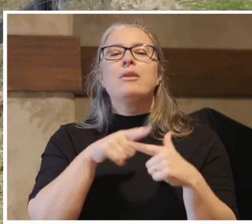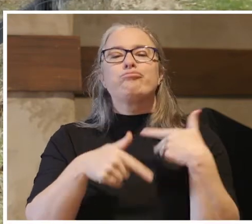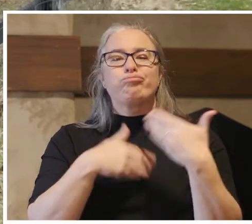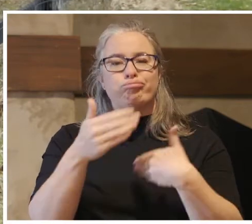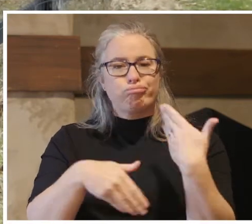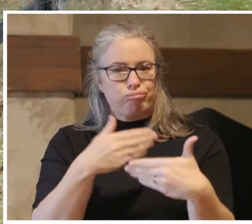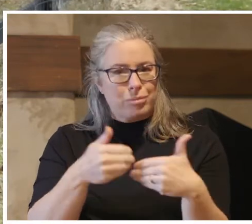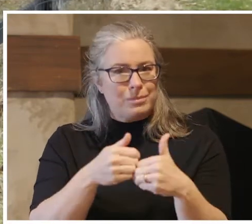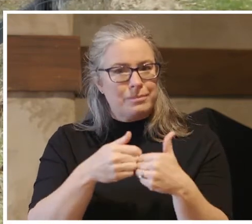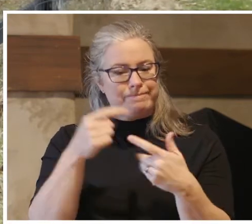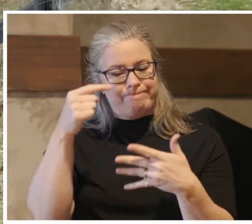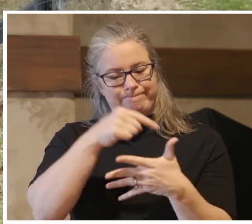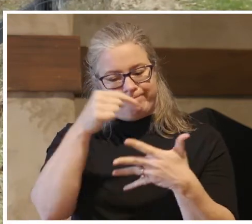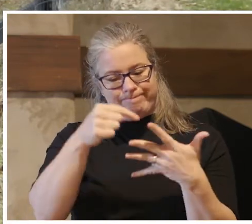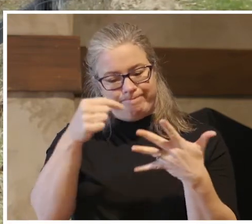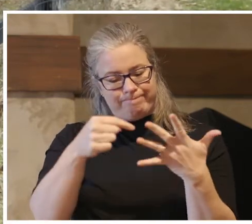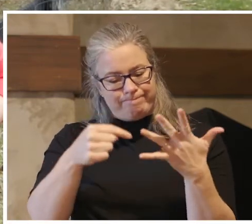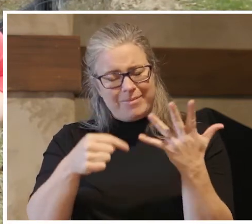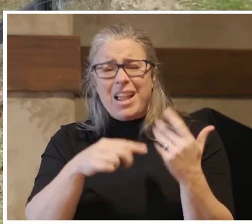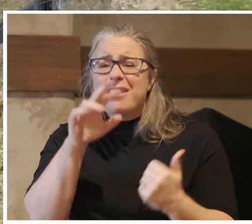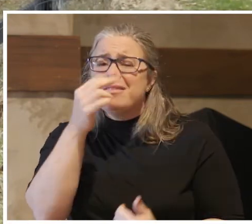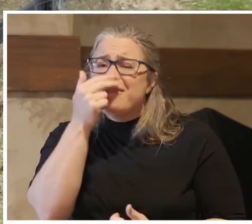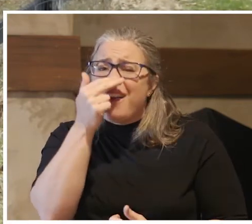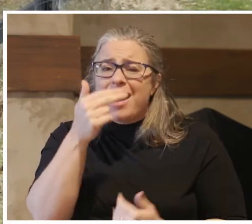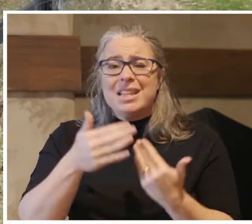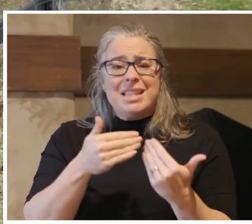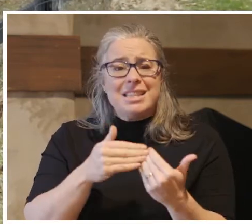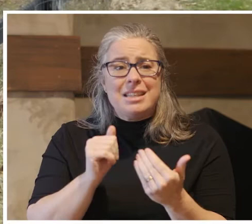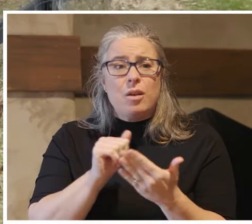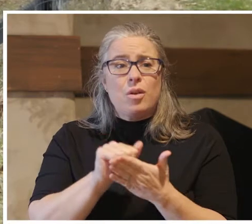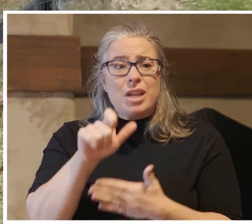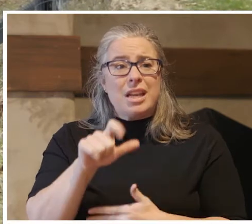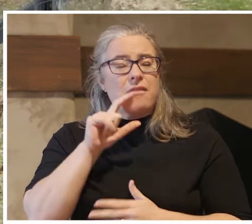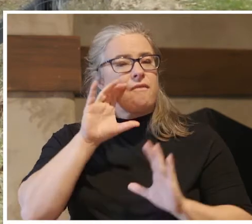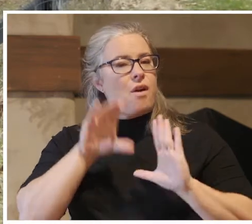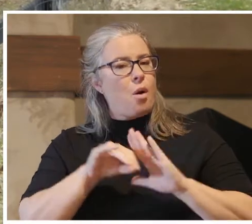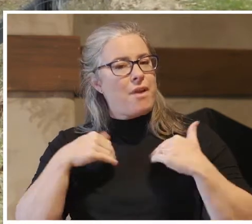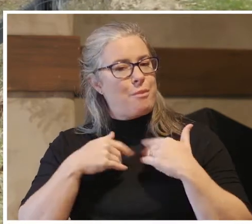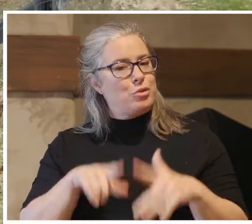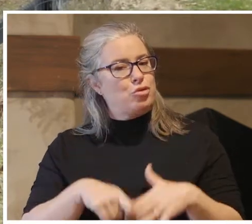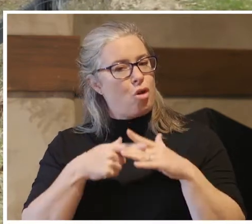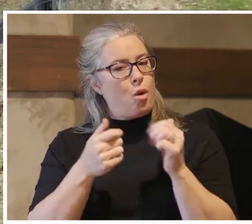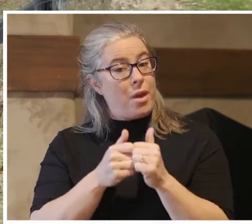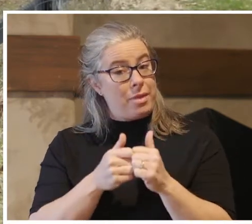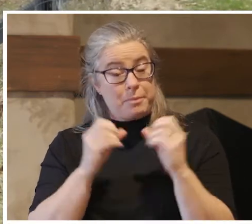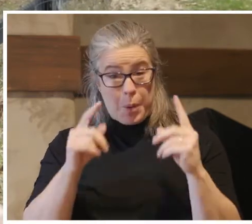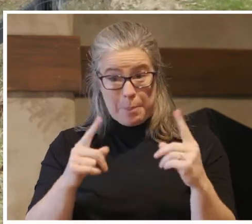And then we're gonna go through it step-by-step. It's fun, it's easy, and all you need is a photo of an animal to start with.